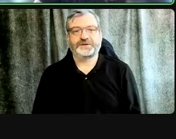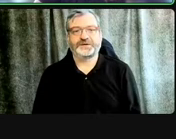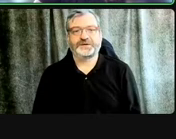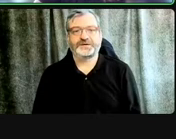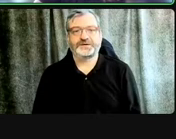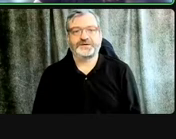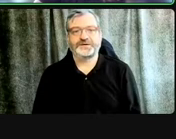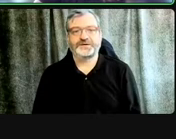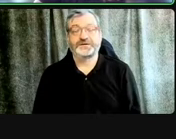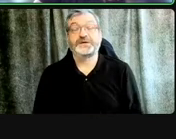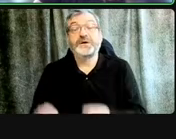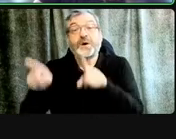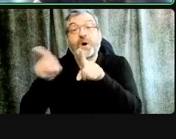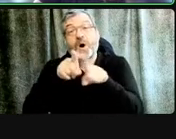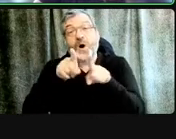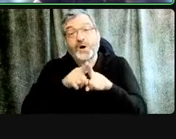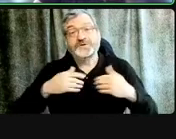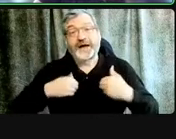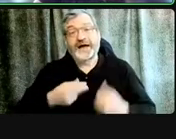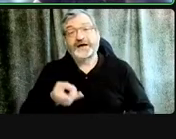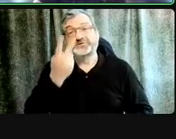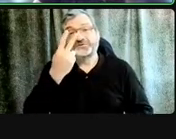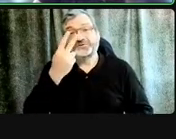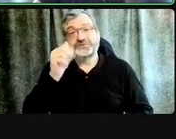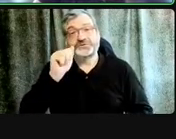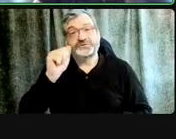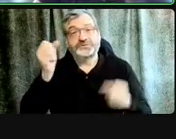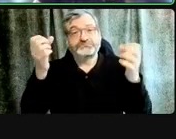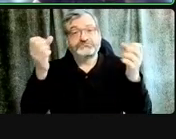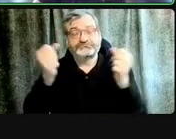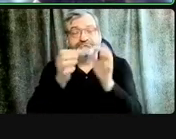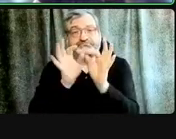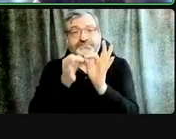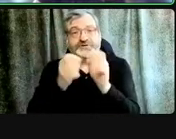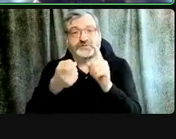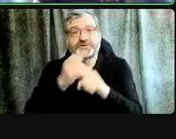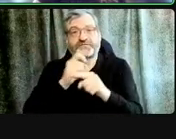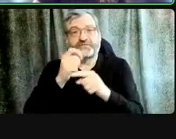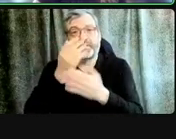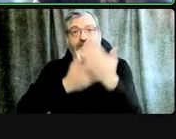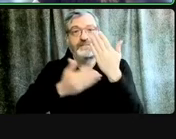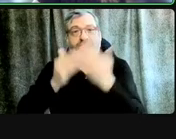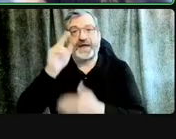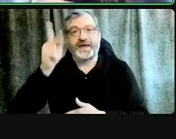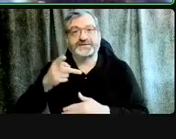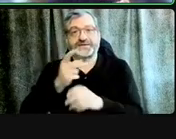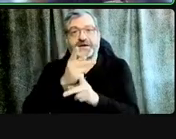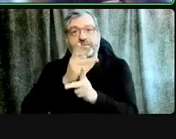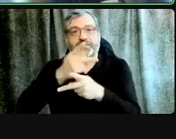We are also joined by two ASL interpreters for Hands Up Productions. Thank you for being with us.